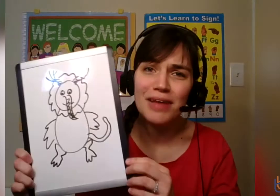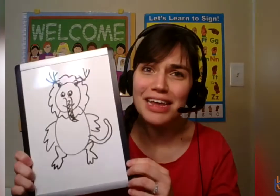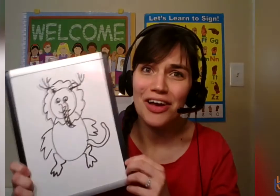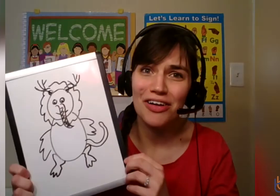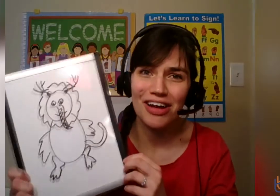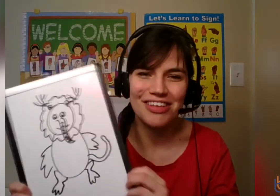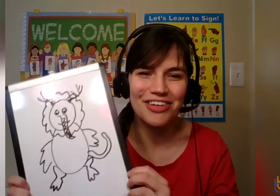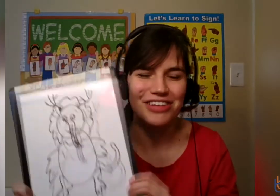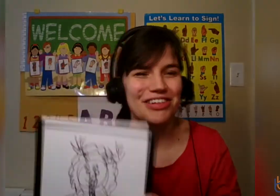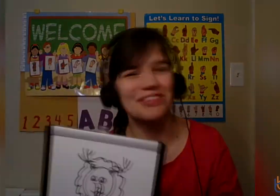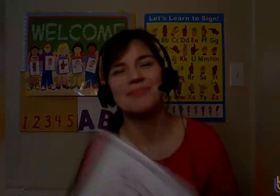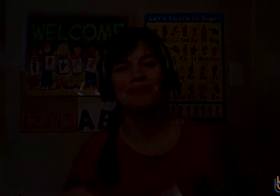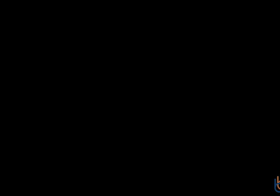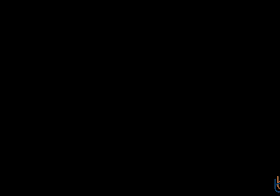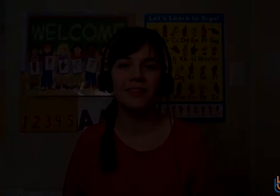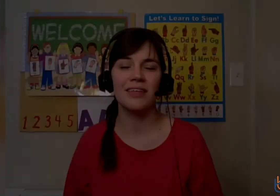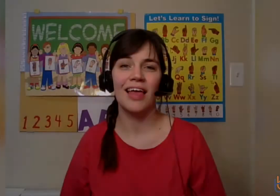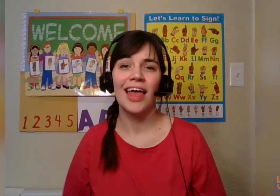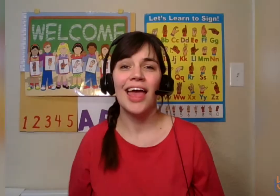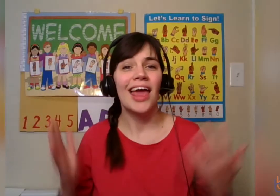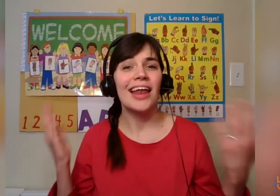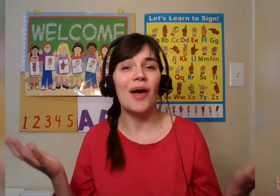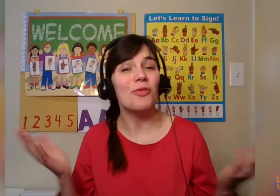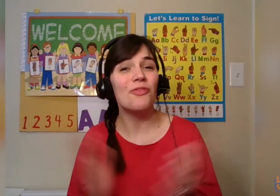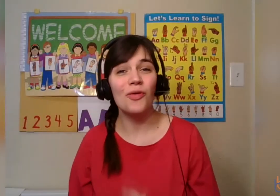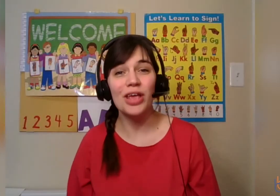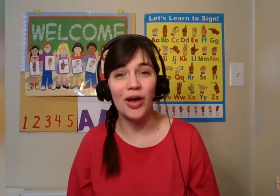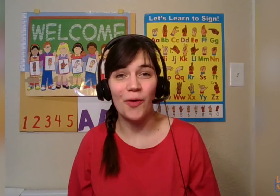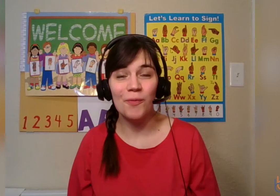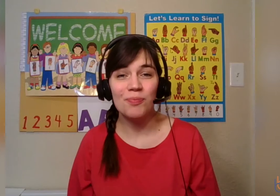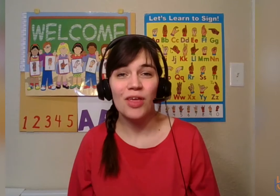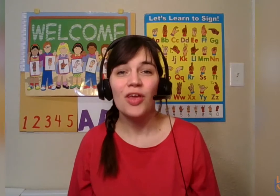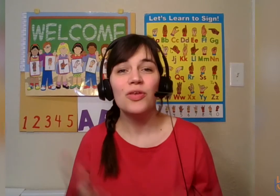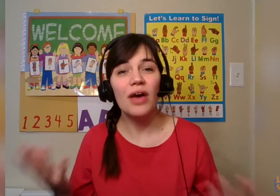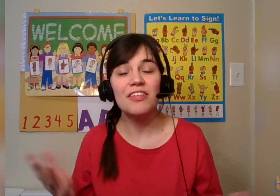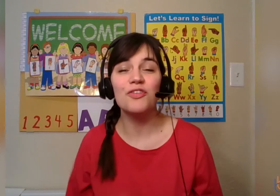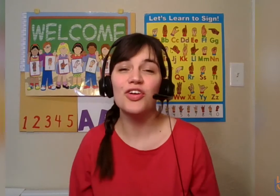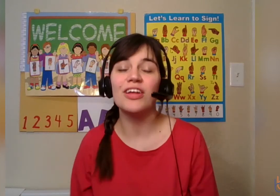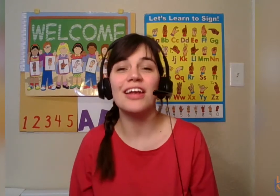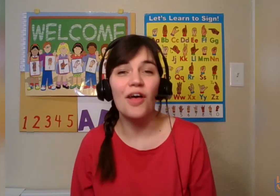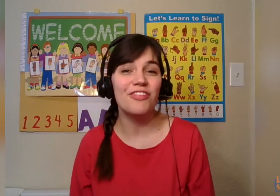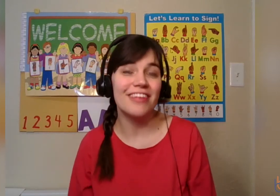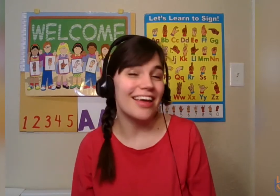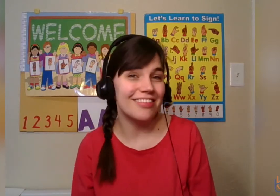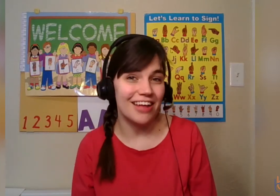making a crazy creature. Now before we go, you guys have learned enough signs now